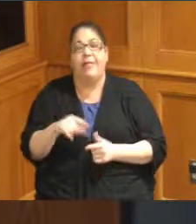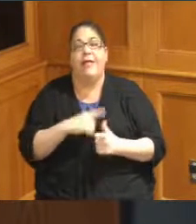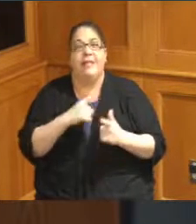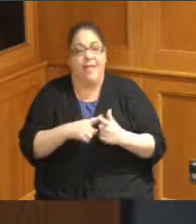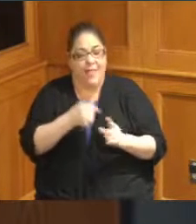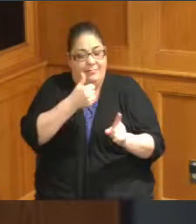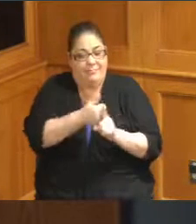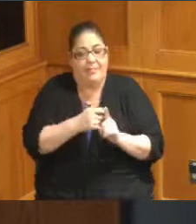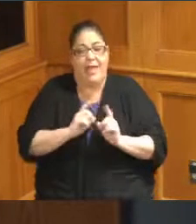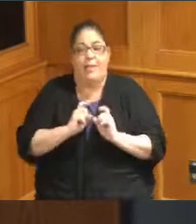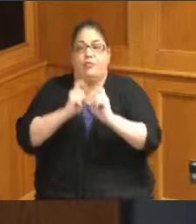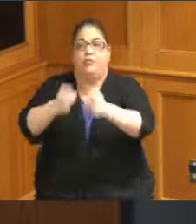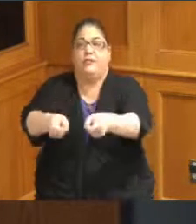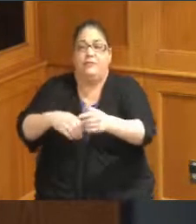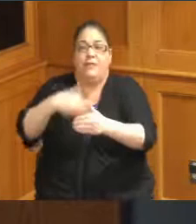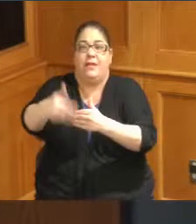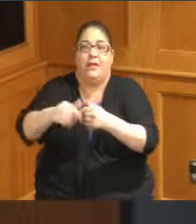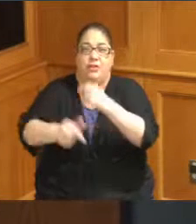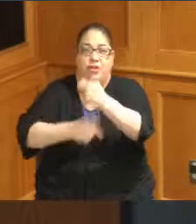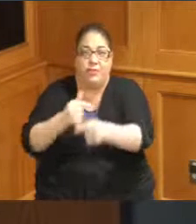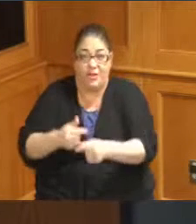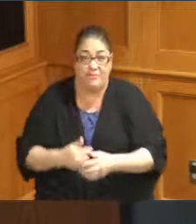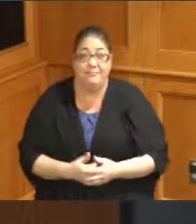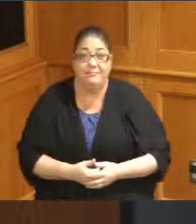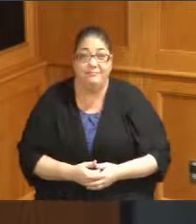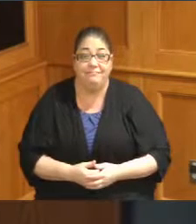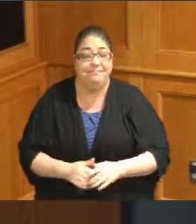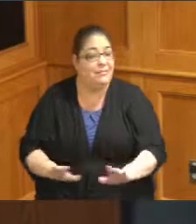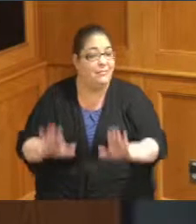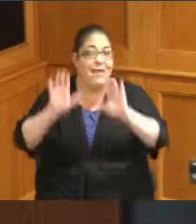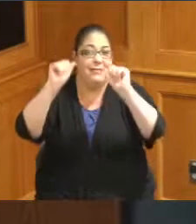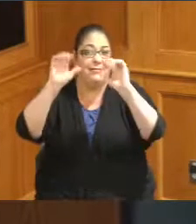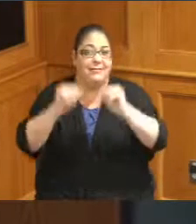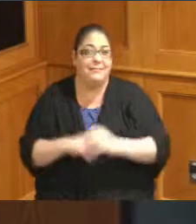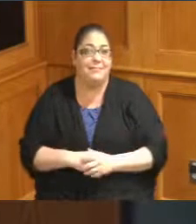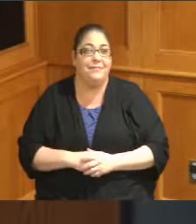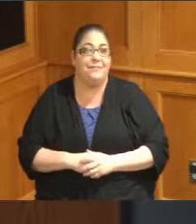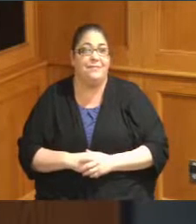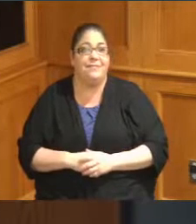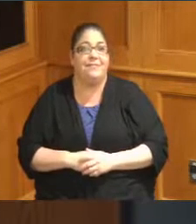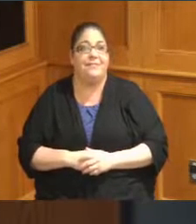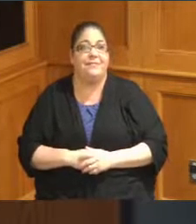give back to the Next Generation I think is is amazing so I want to thank you for that and then